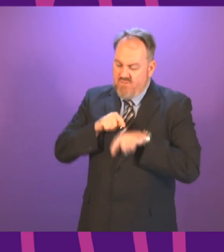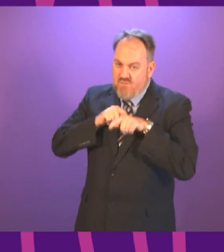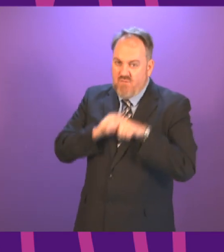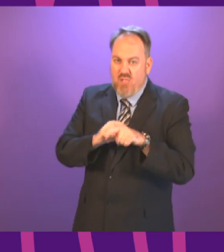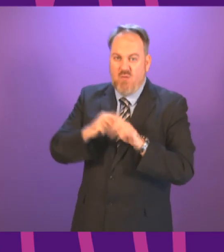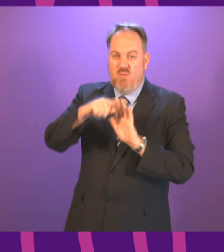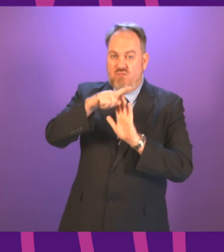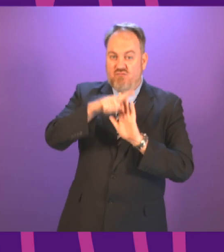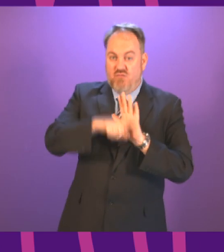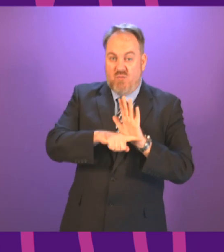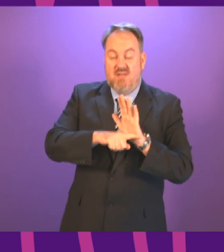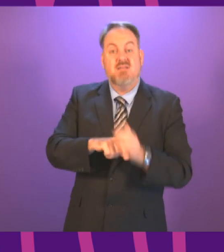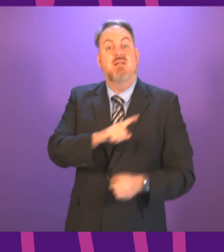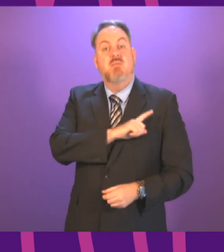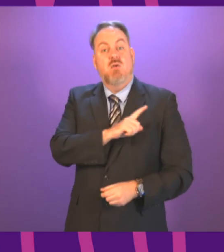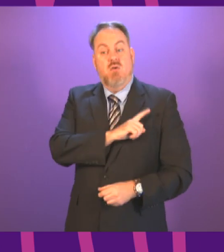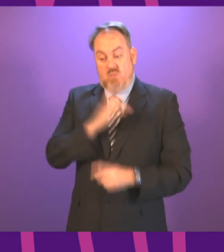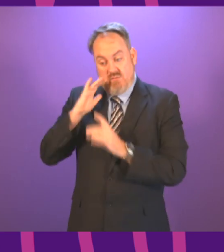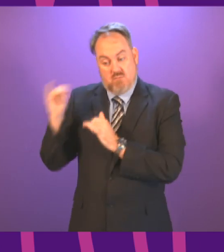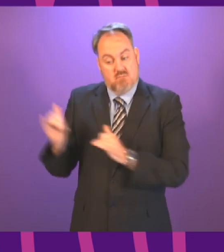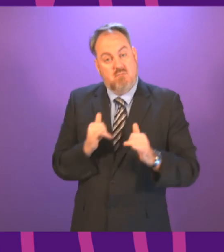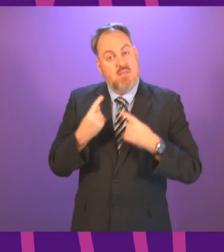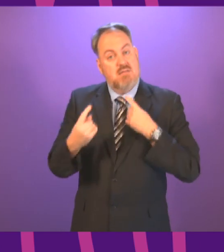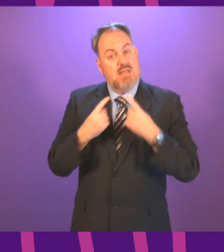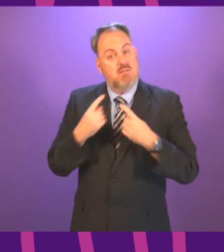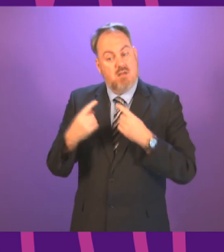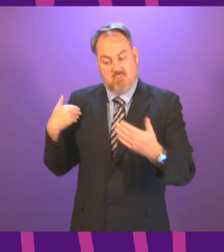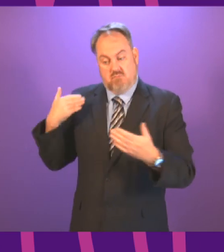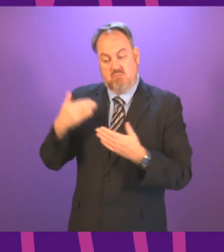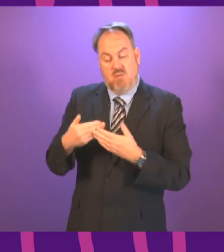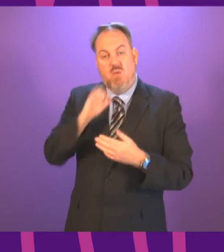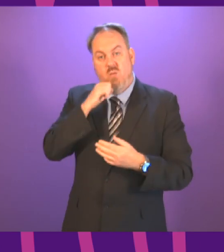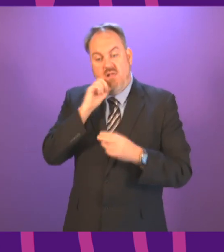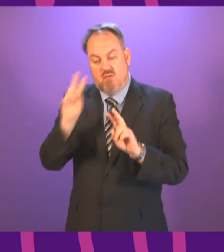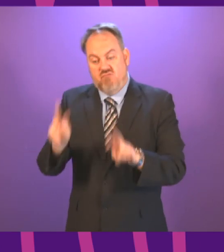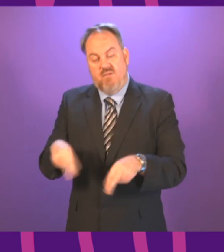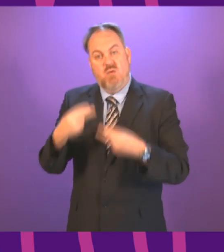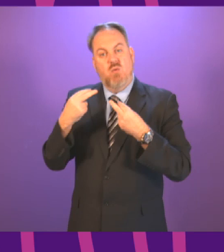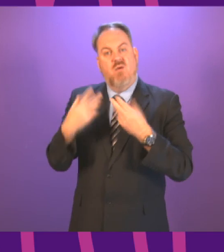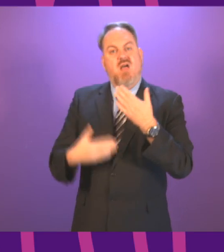We will continue to monitor the latest data closely ahead of the first review of the new